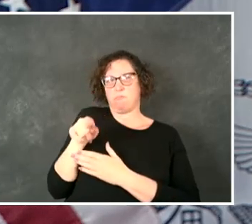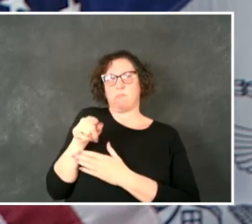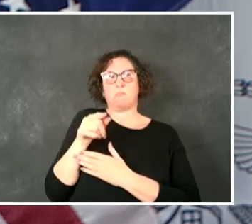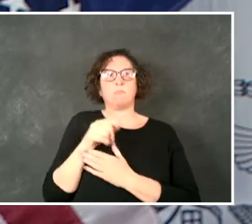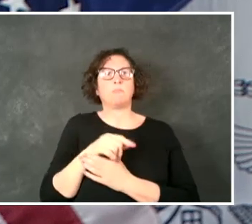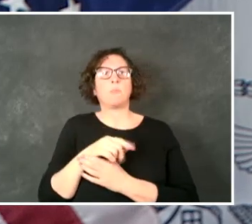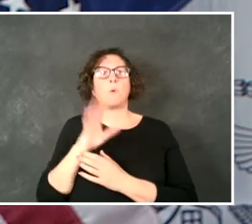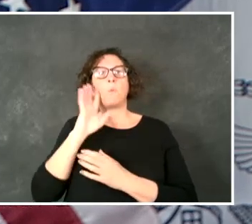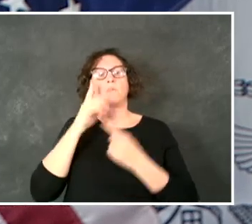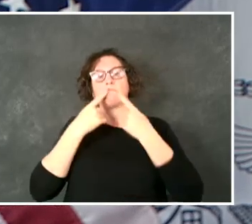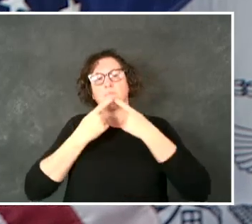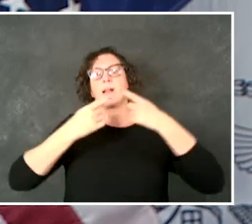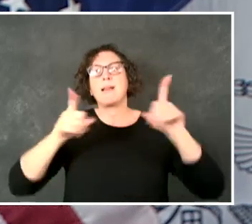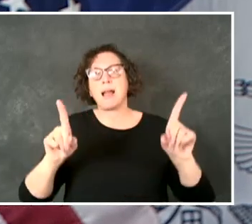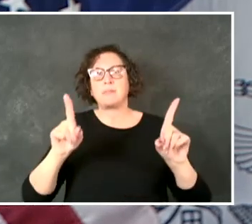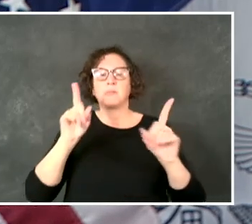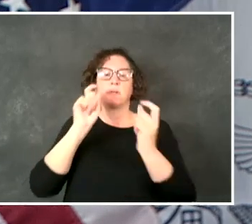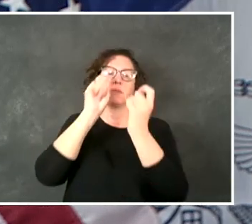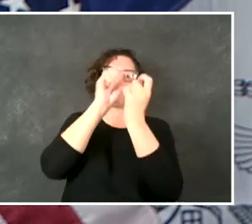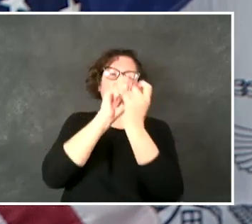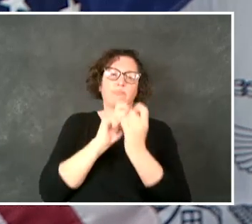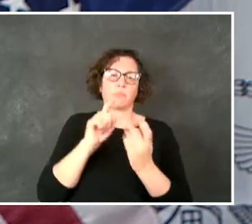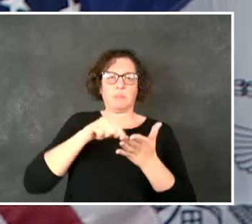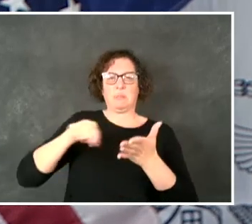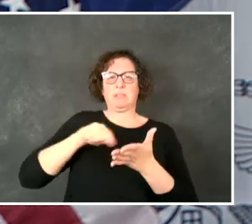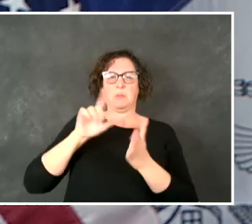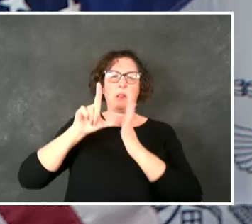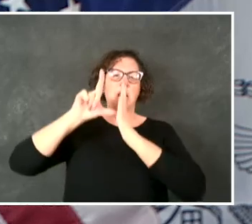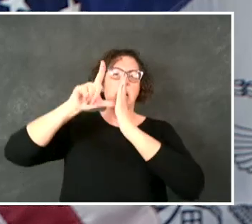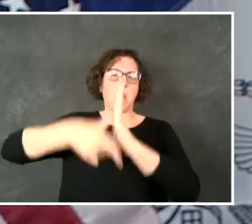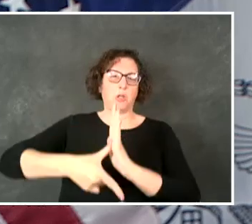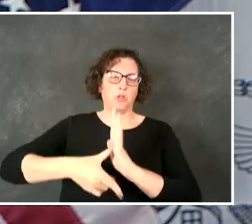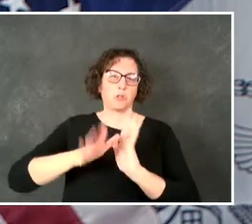THERE.